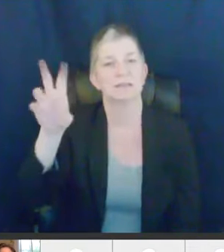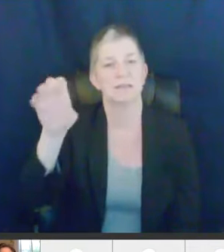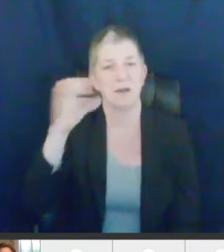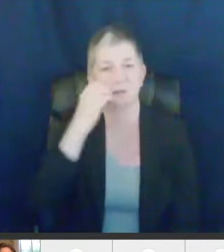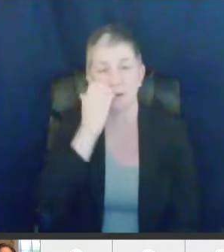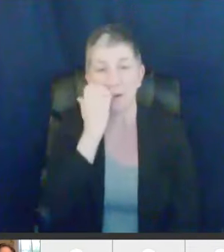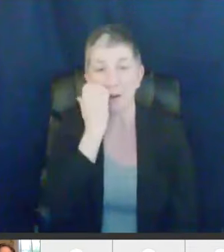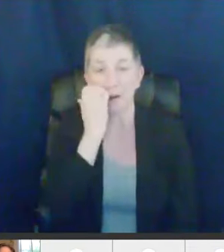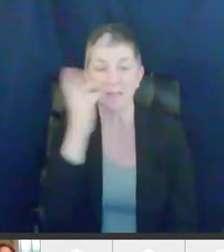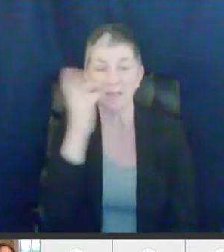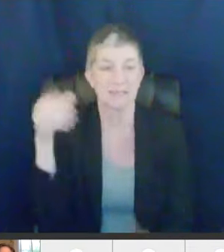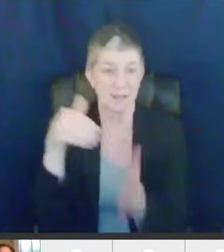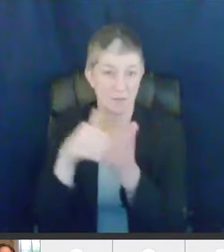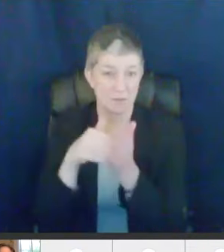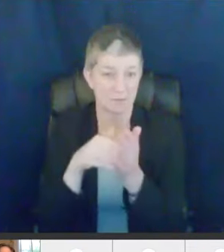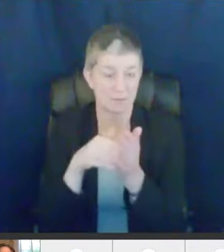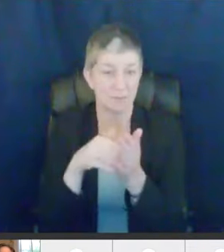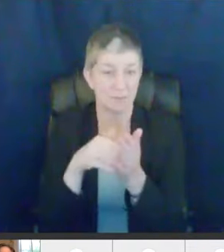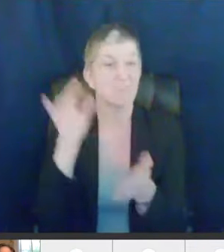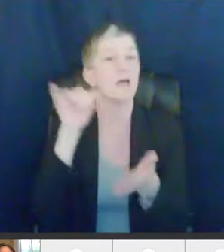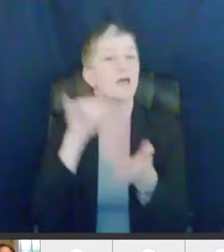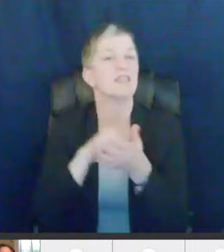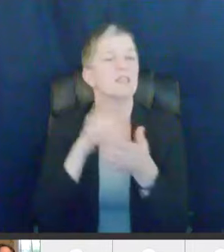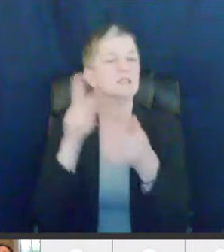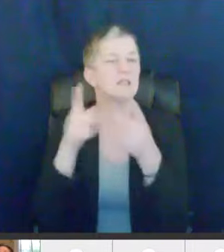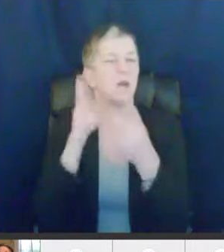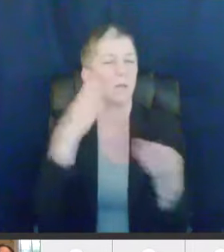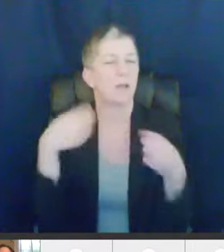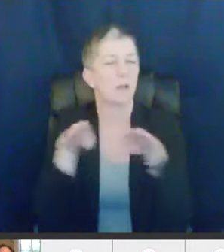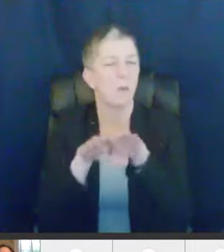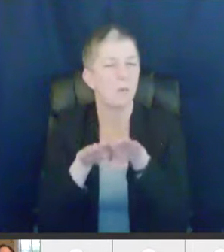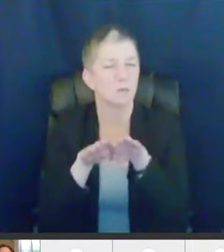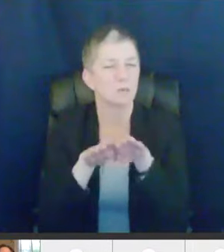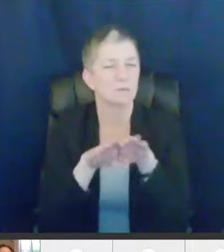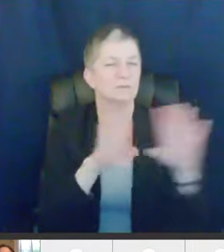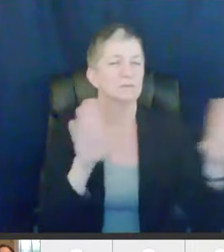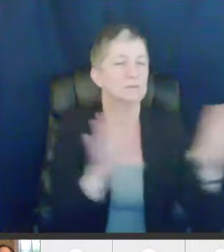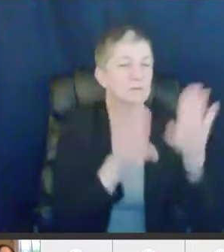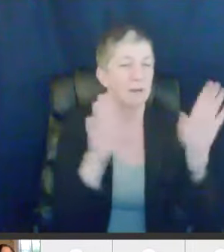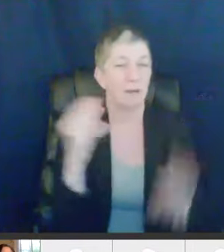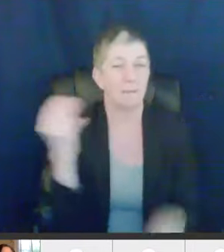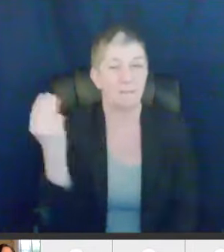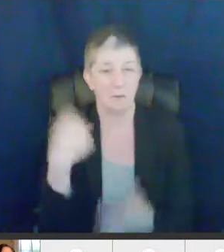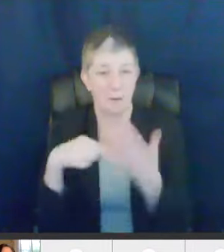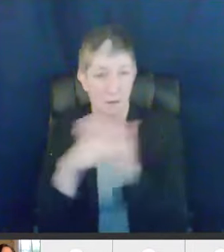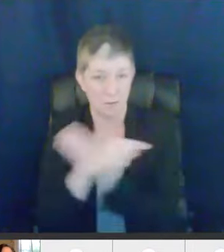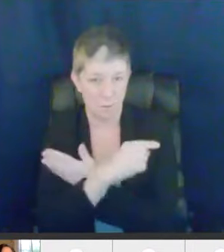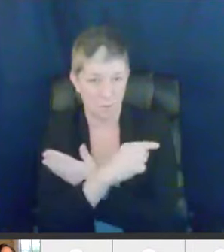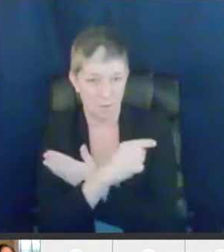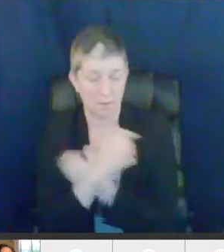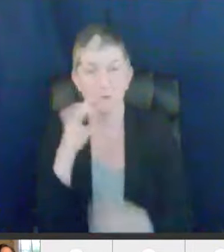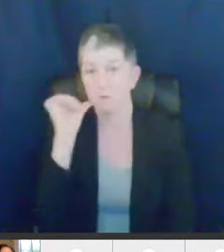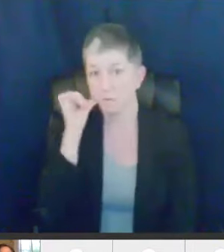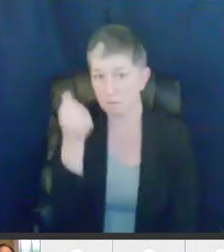now this site will be closed Sunday and Monday so tomorrow the only site open is